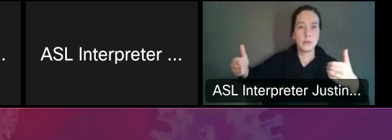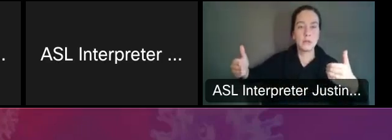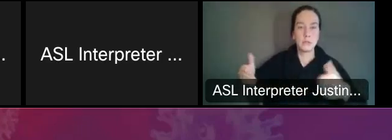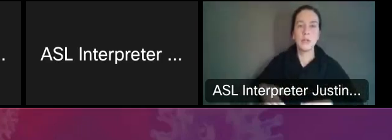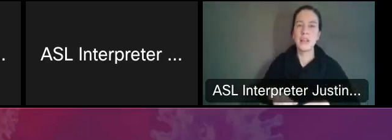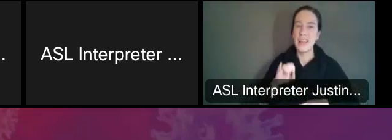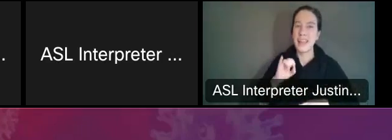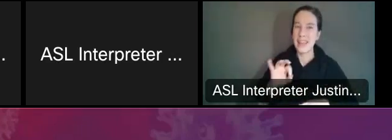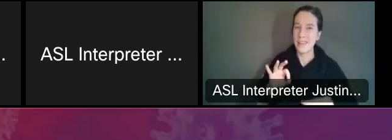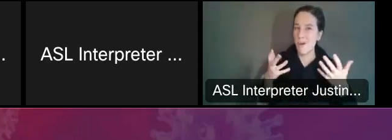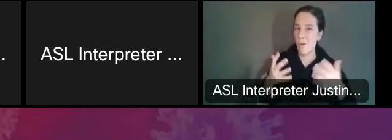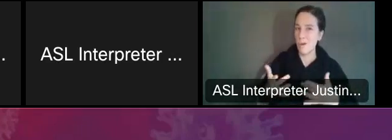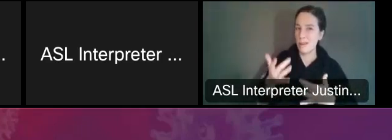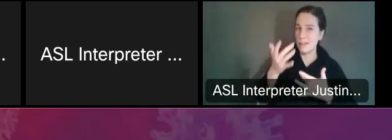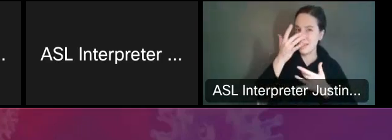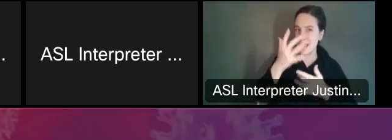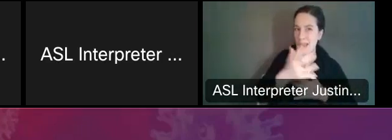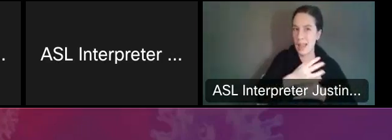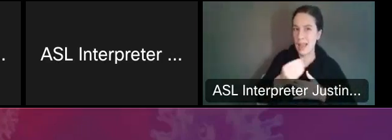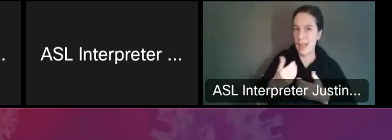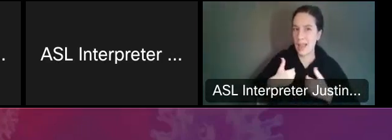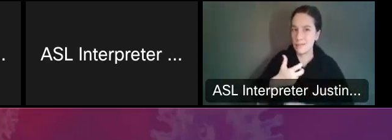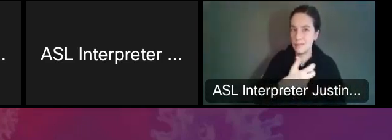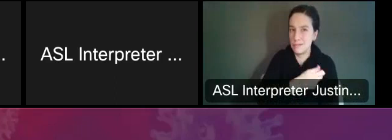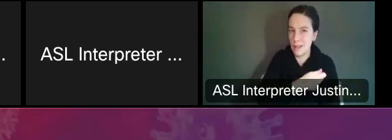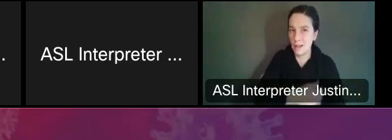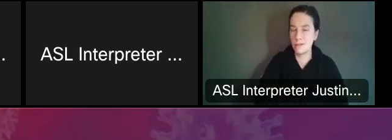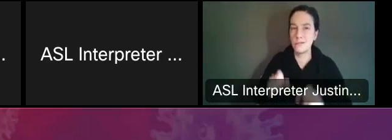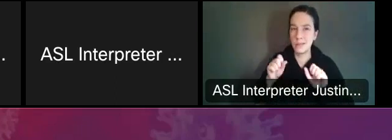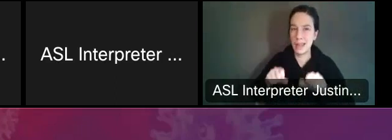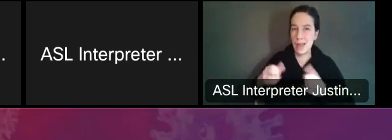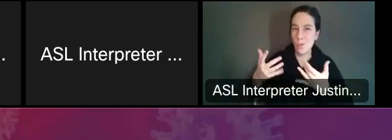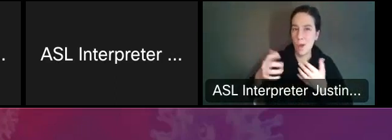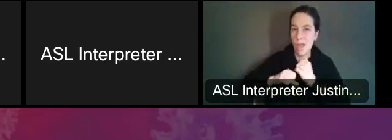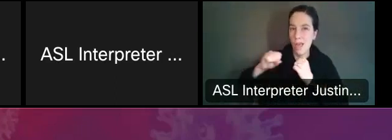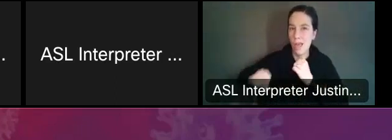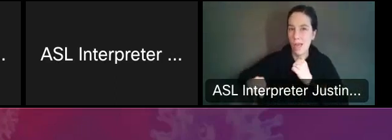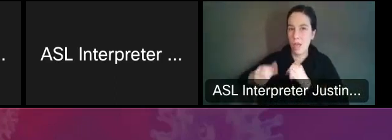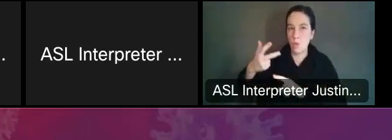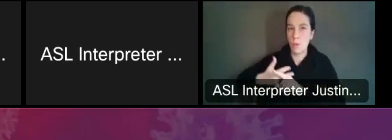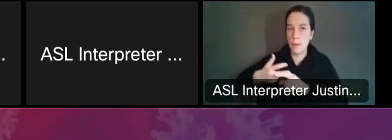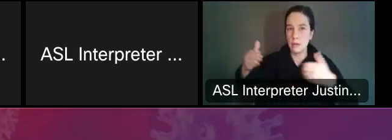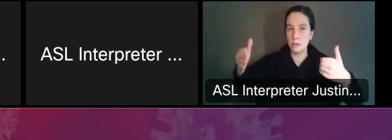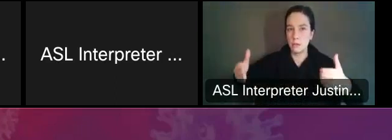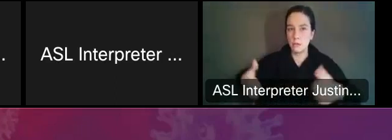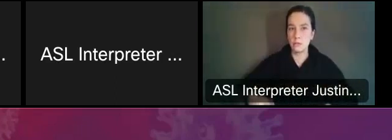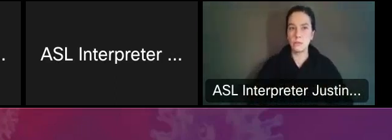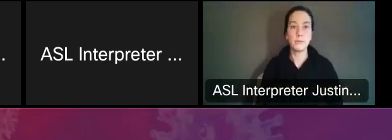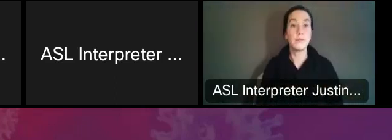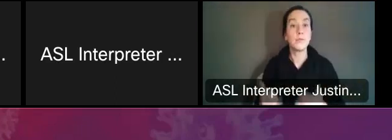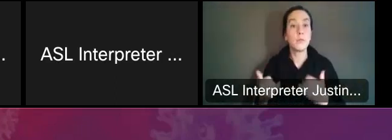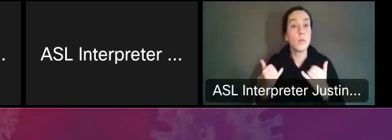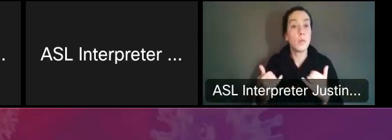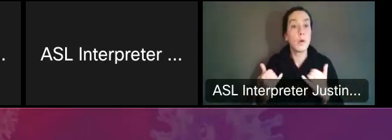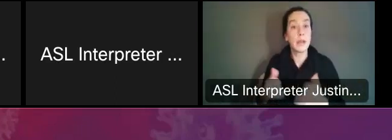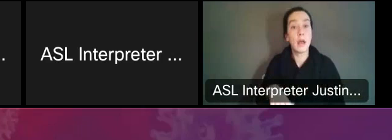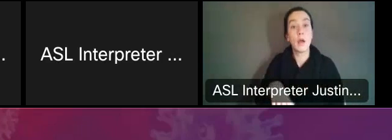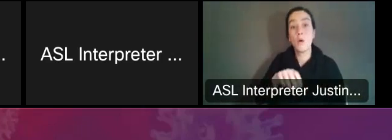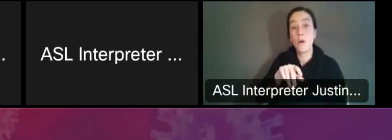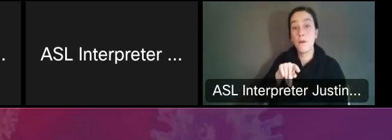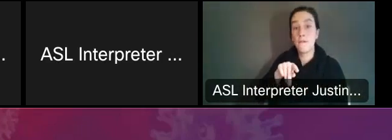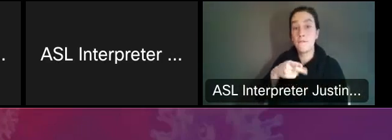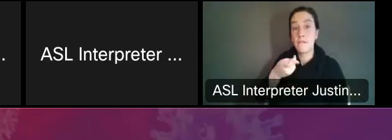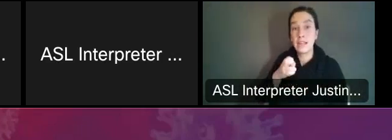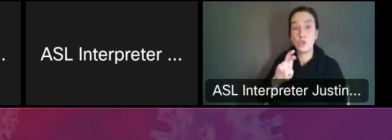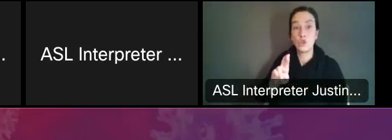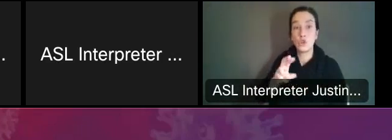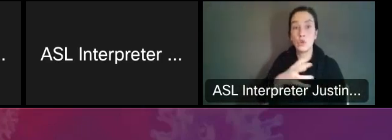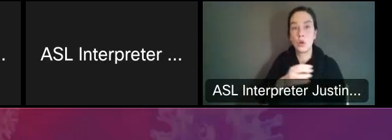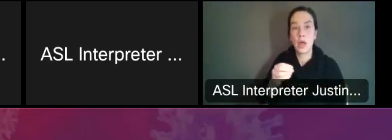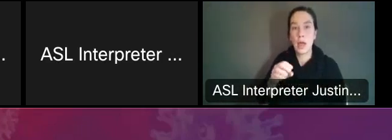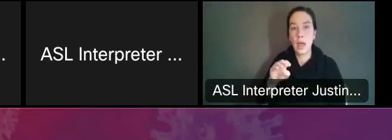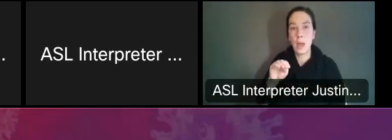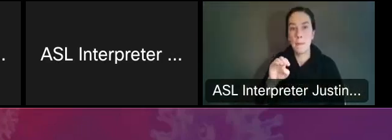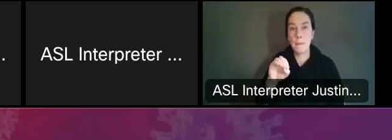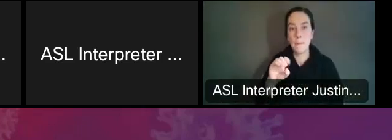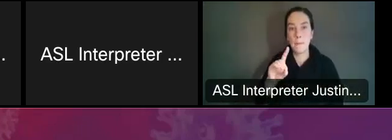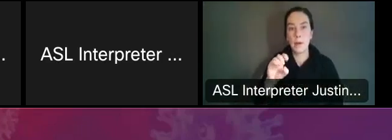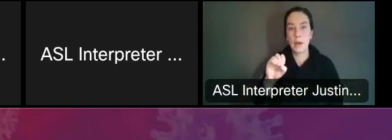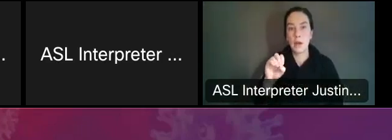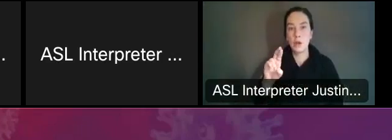Next at this time, the Pfizer and madina covered 19 vaccines are the only cover 19 vaccines that have been studied and authorized for use.